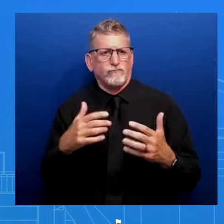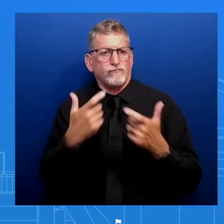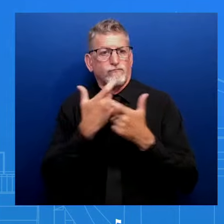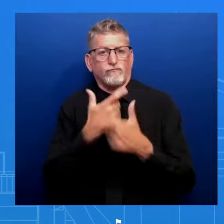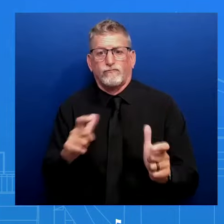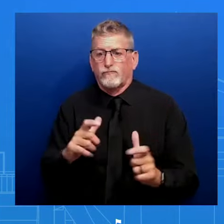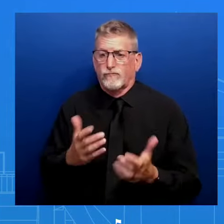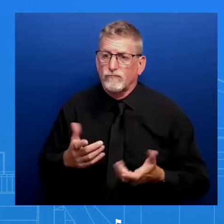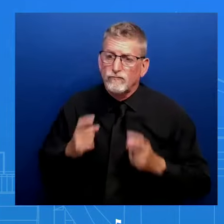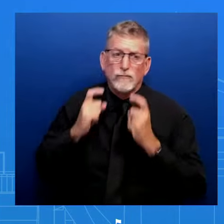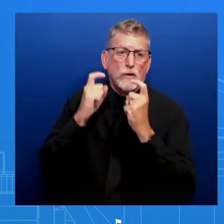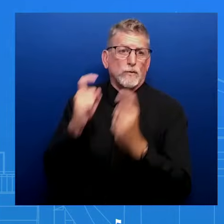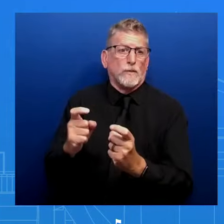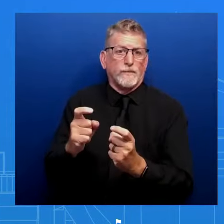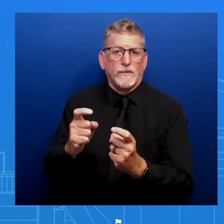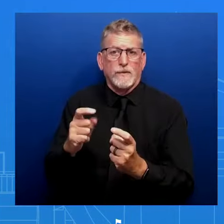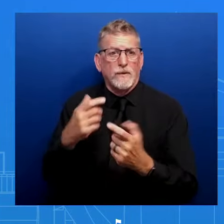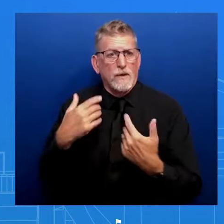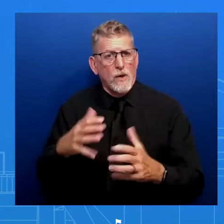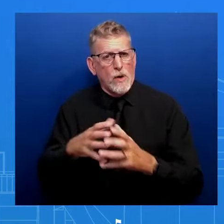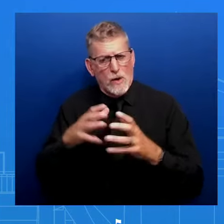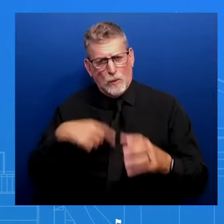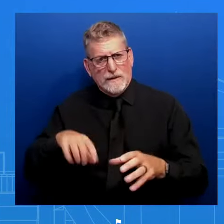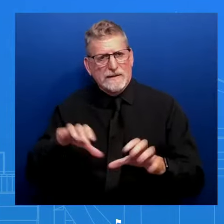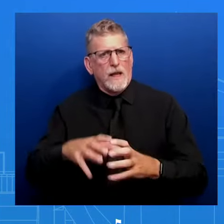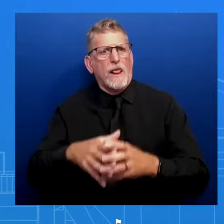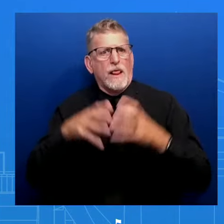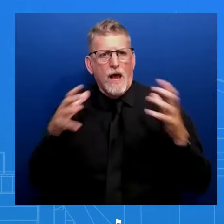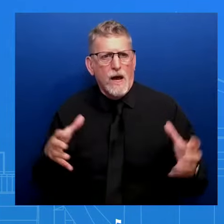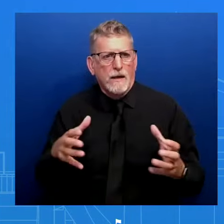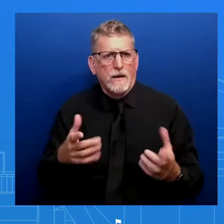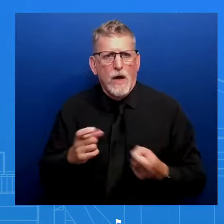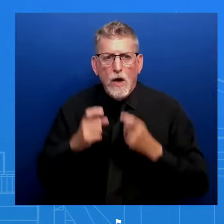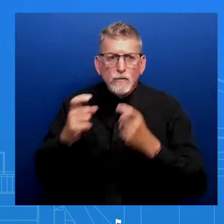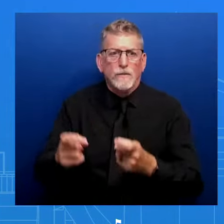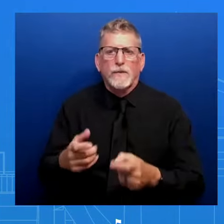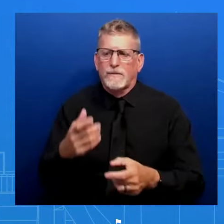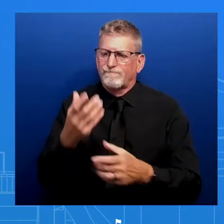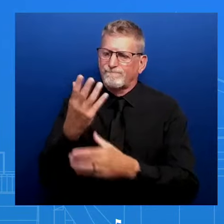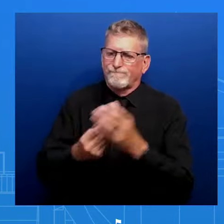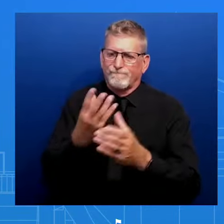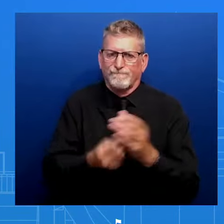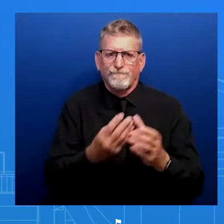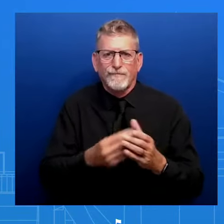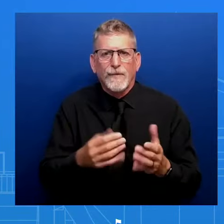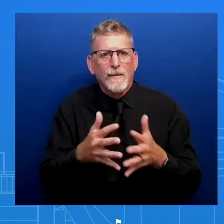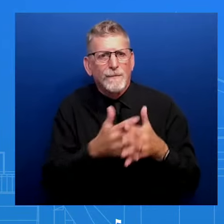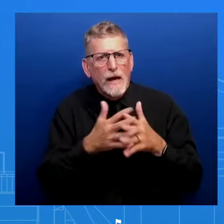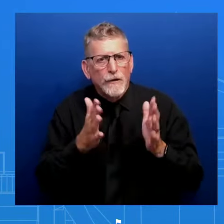and the cost in blood -- American blood put forth by people of color for -- for this country.